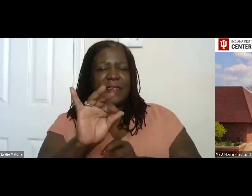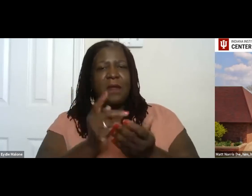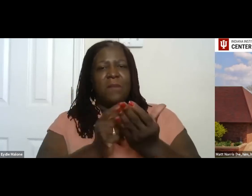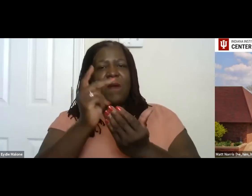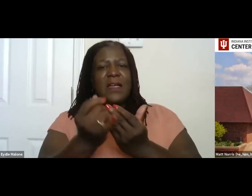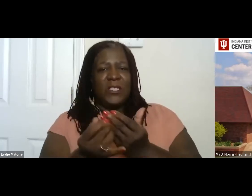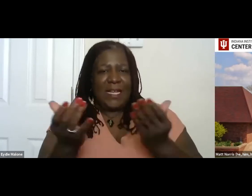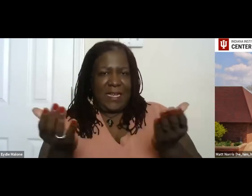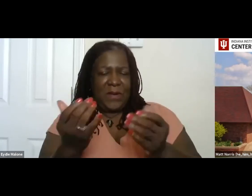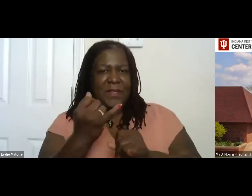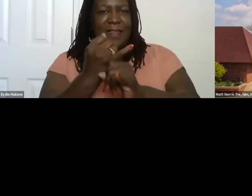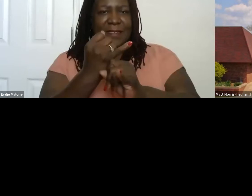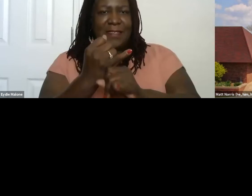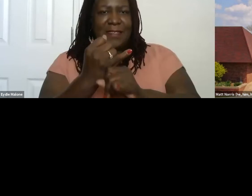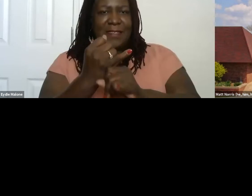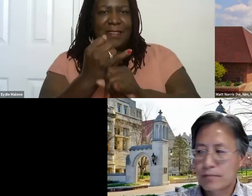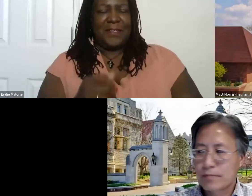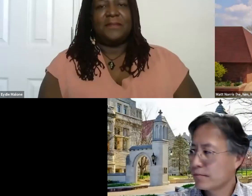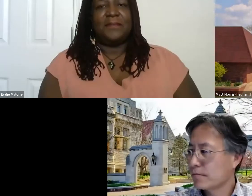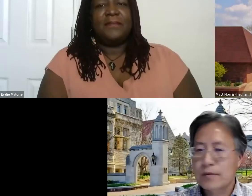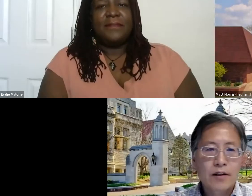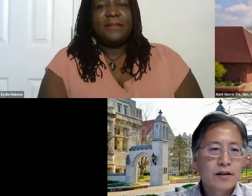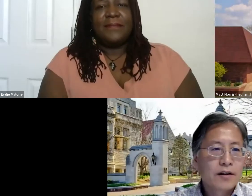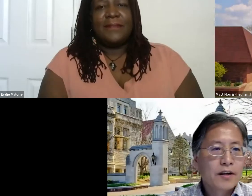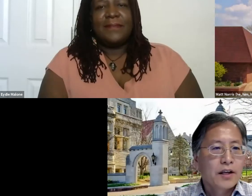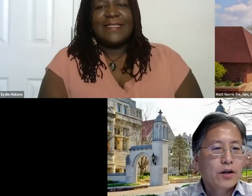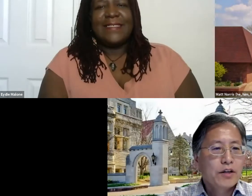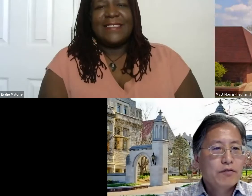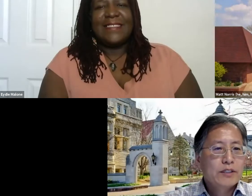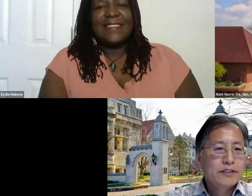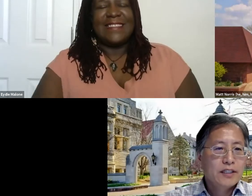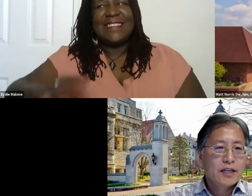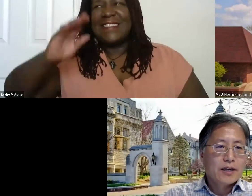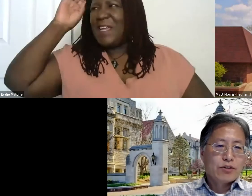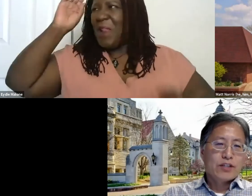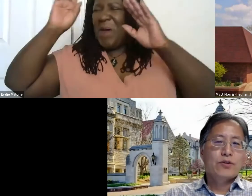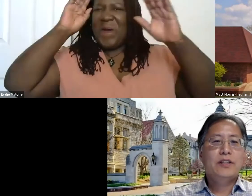the Institute. JAE CHUL LEE: I'm Jae Chul Lee, hello, everyone,